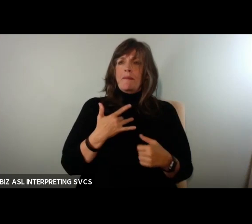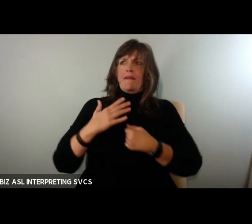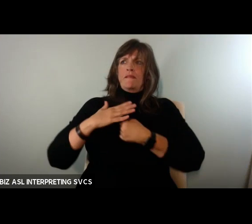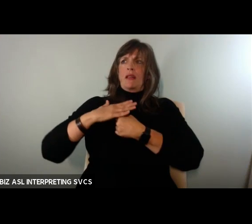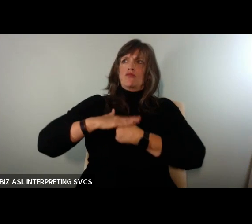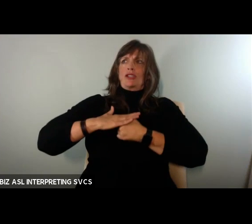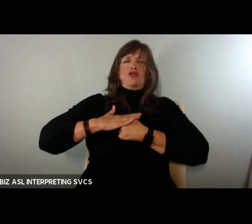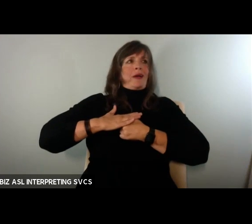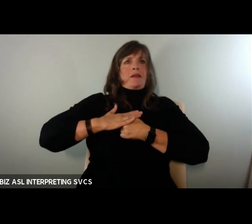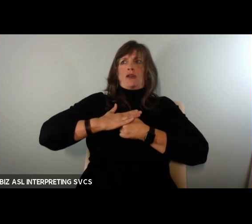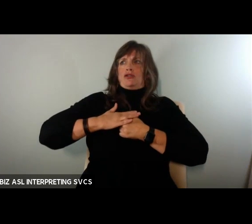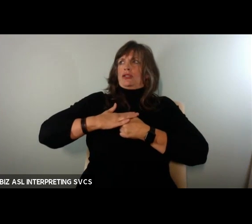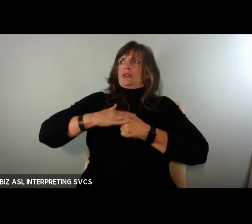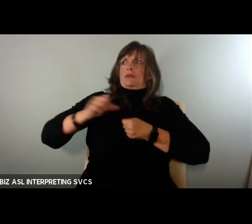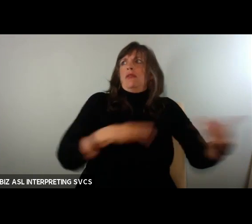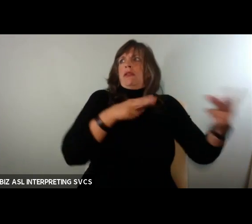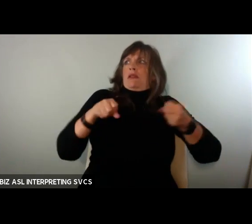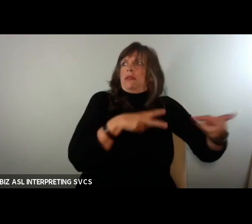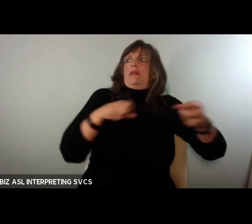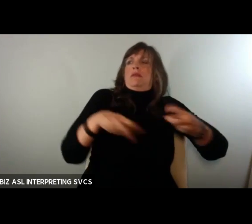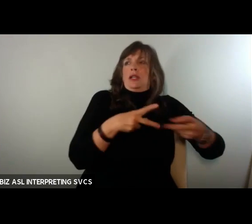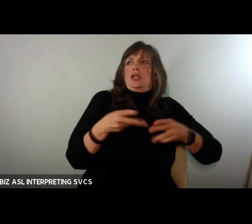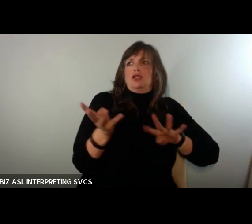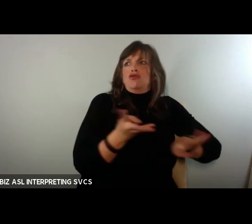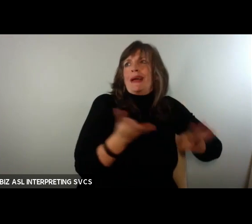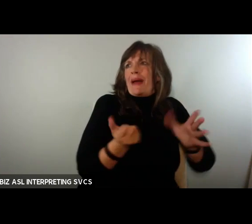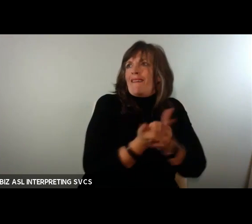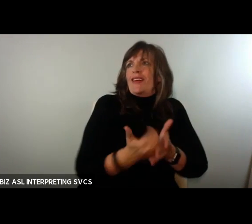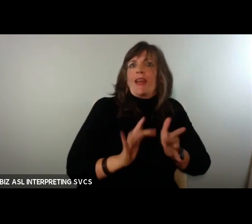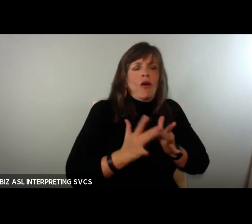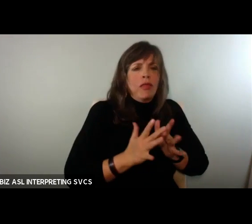and I'm here to say to make sure there's at least one voice in the crowd that say, yes,